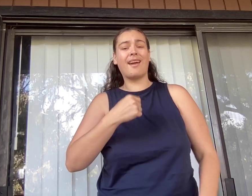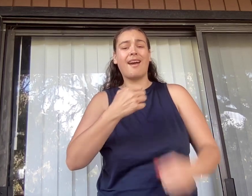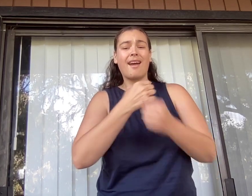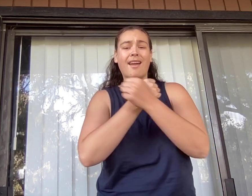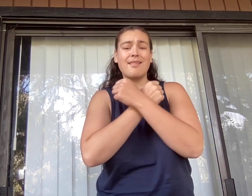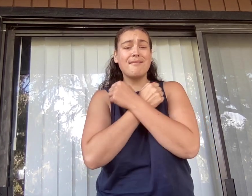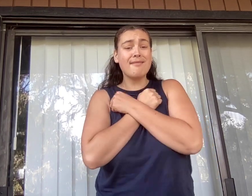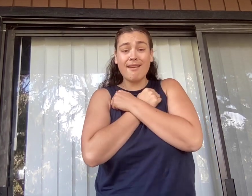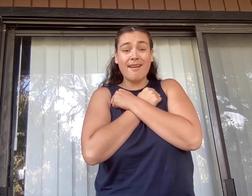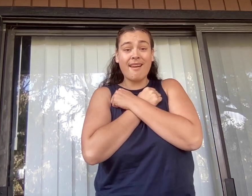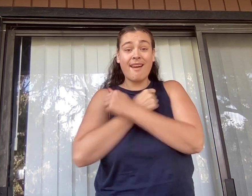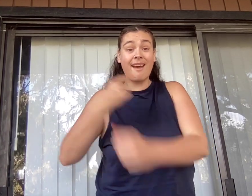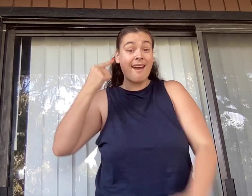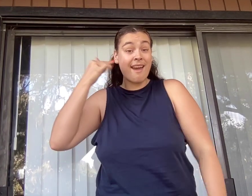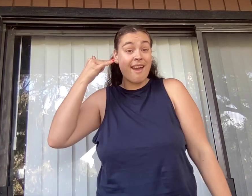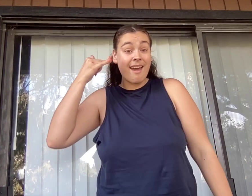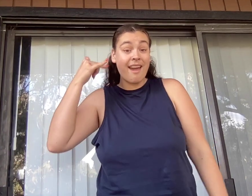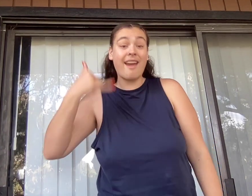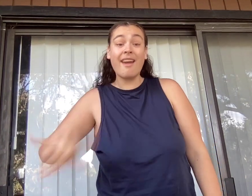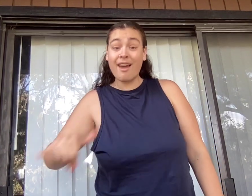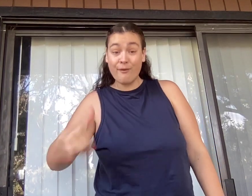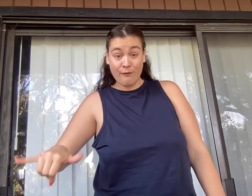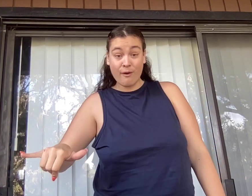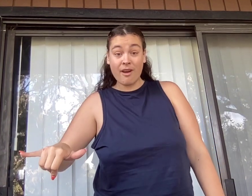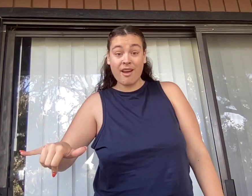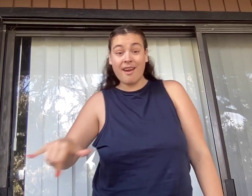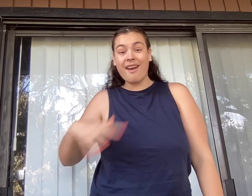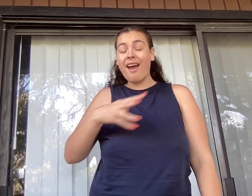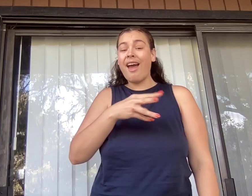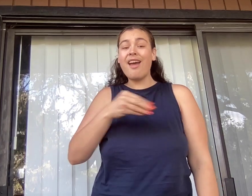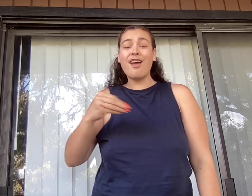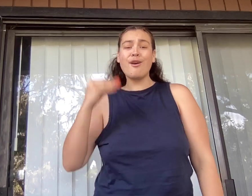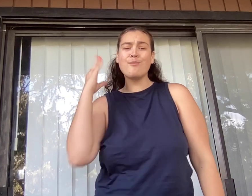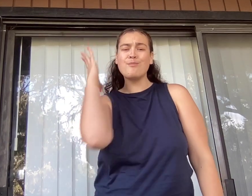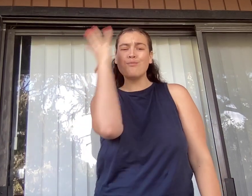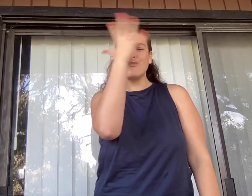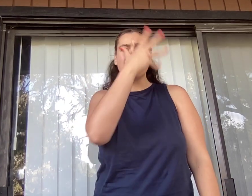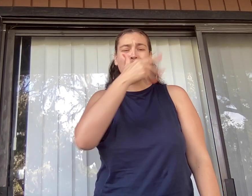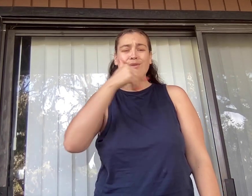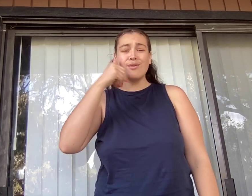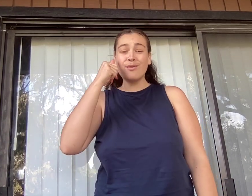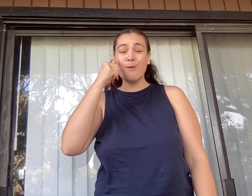I love California and the beautiful